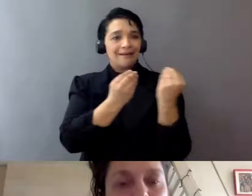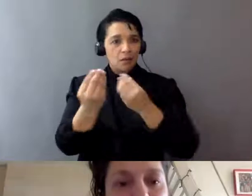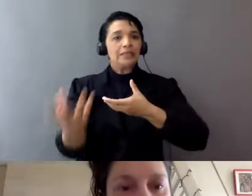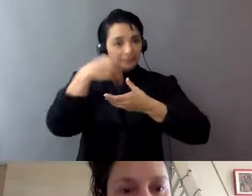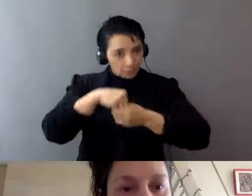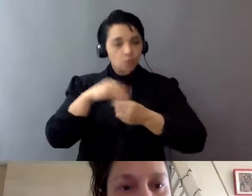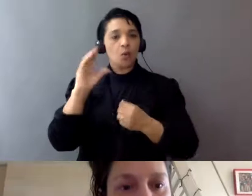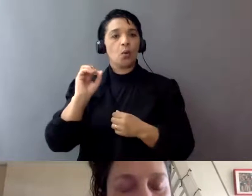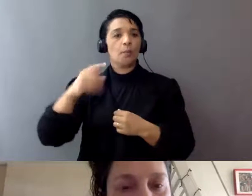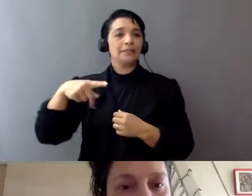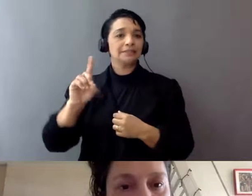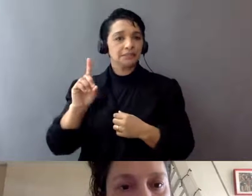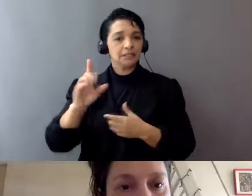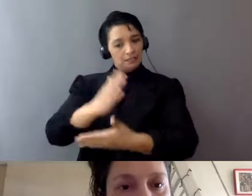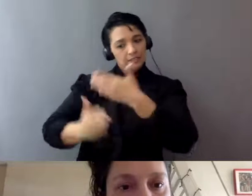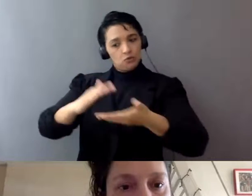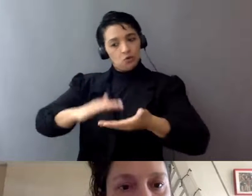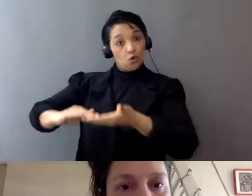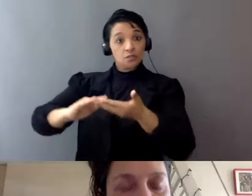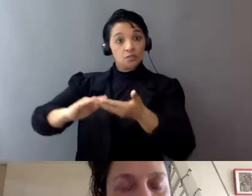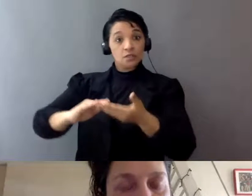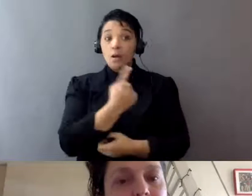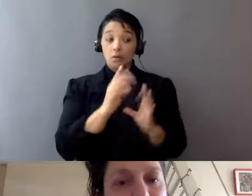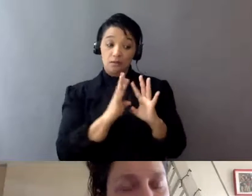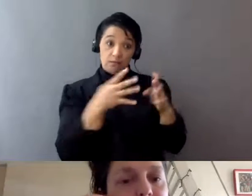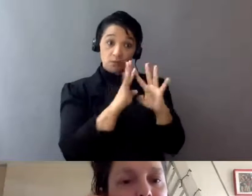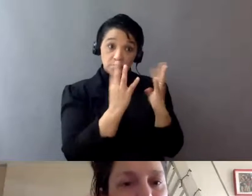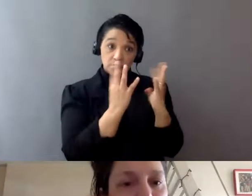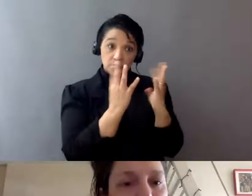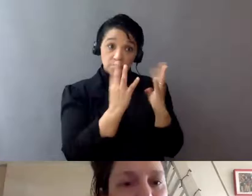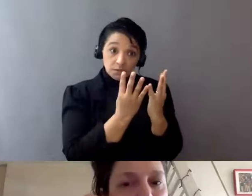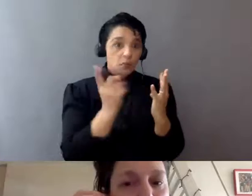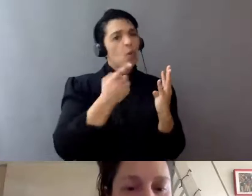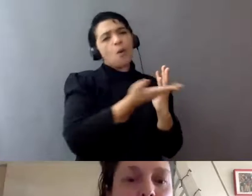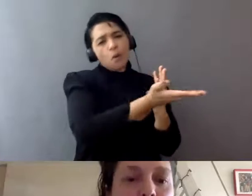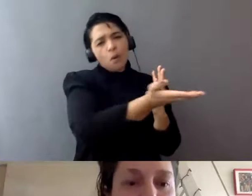It's not just for IDA members, but for the whole disability community. Thank you.